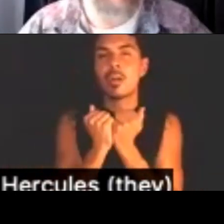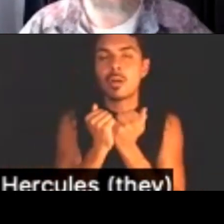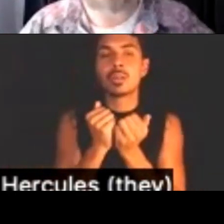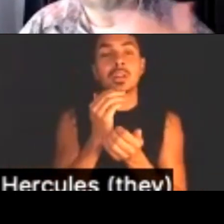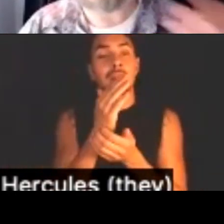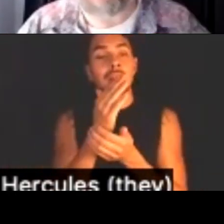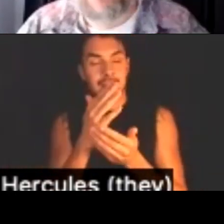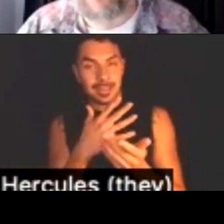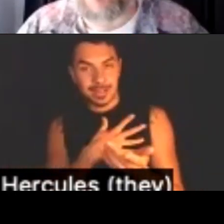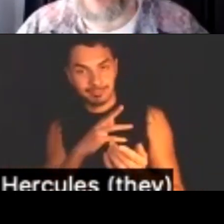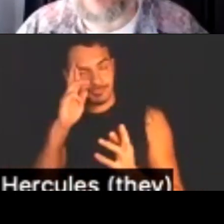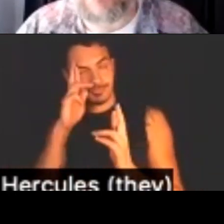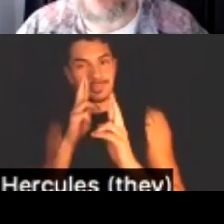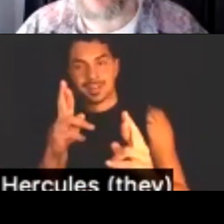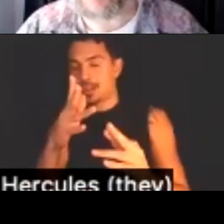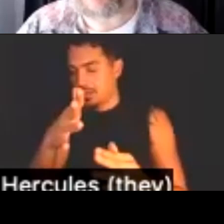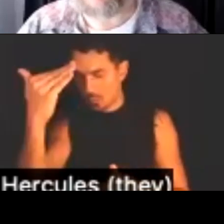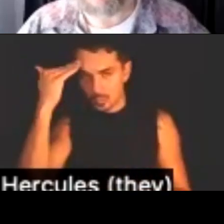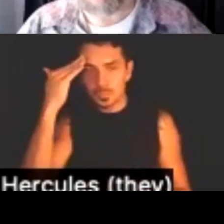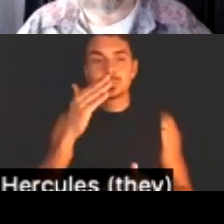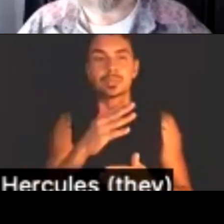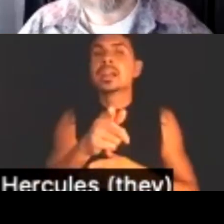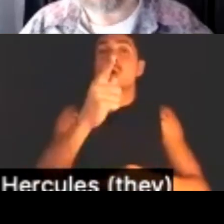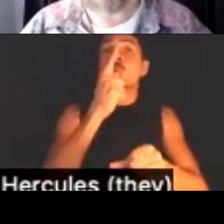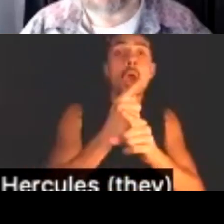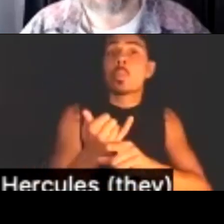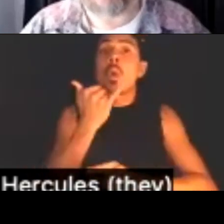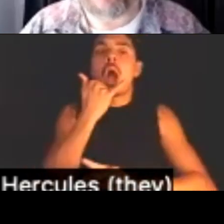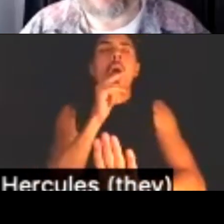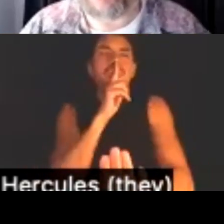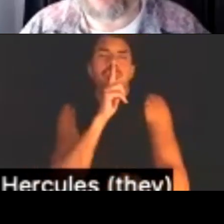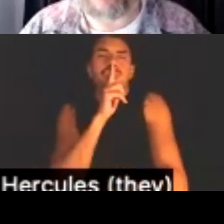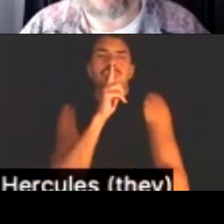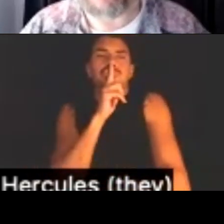And there's no right or wrong answer to this question, but we all have different relationships